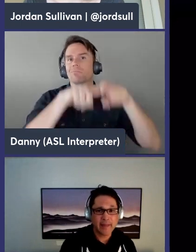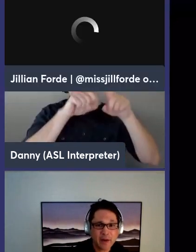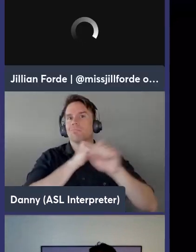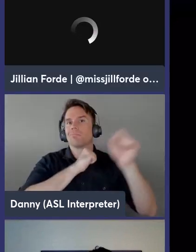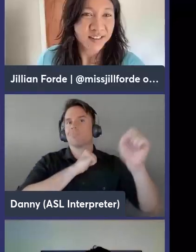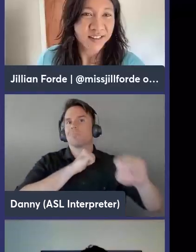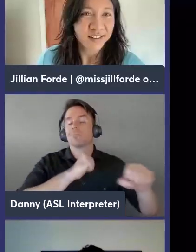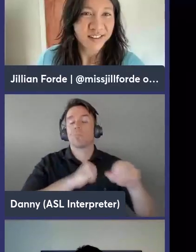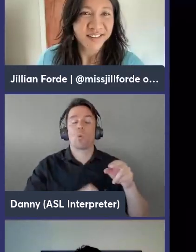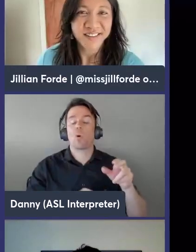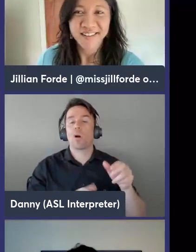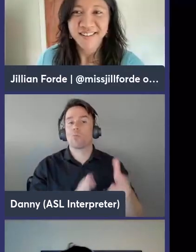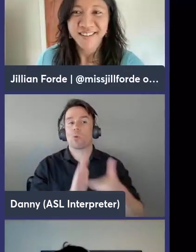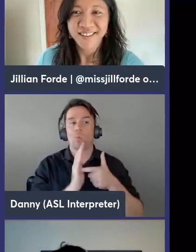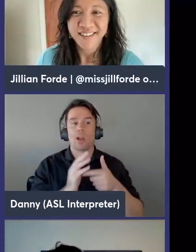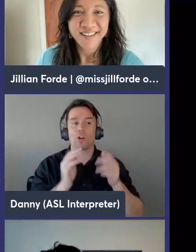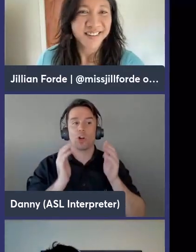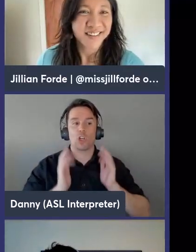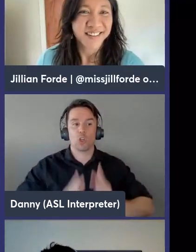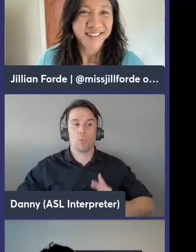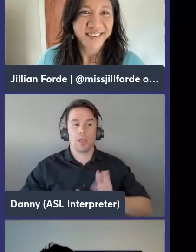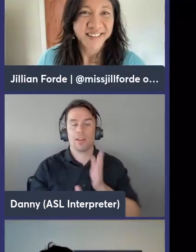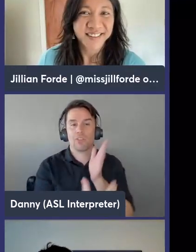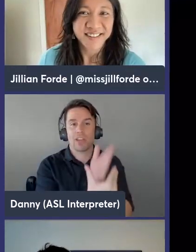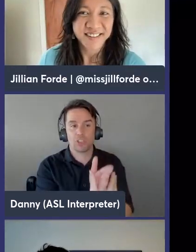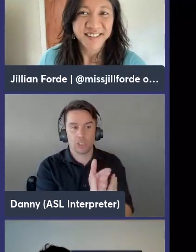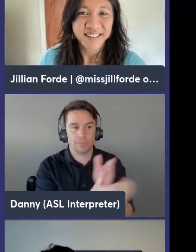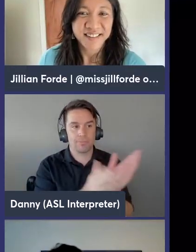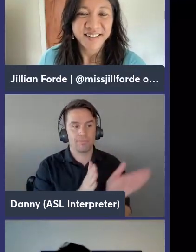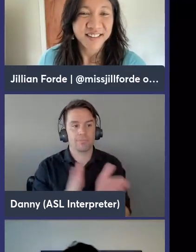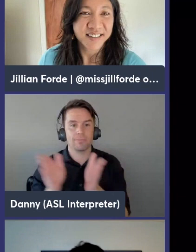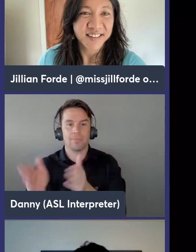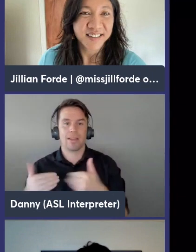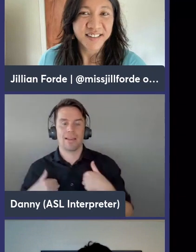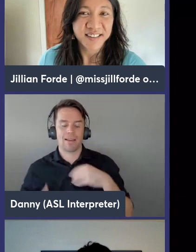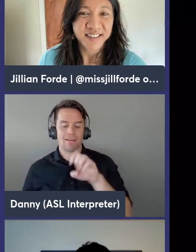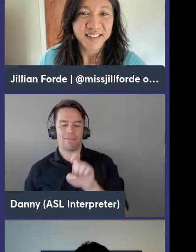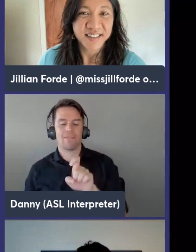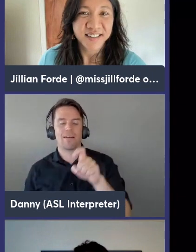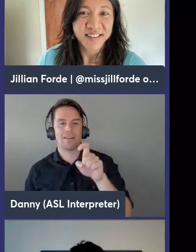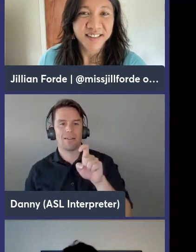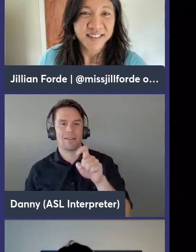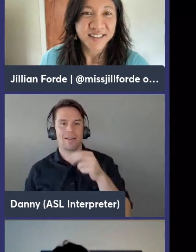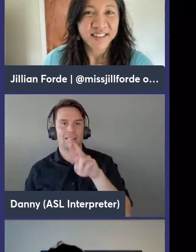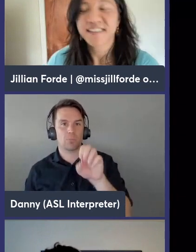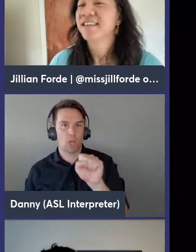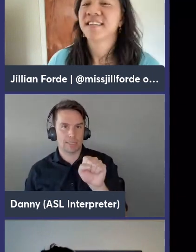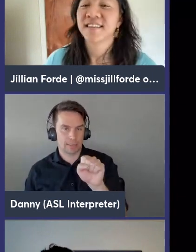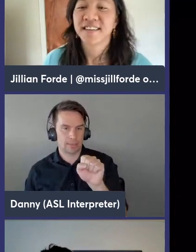And then we have the express workflow workflow type. And that's designed for high volume event processing.